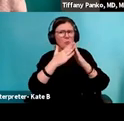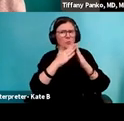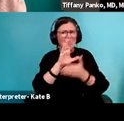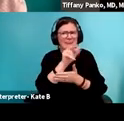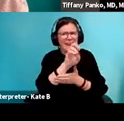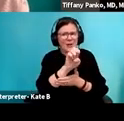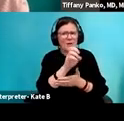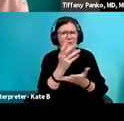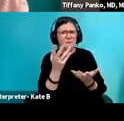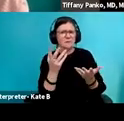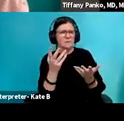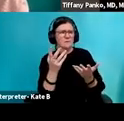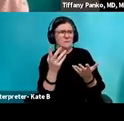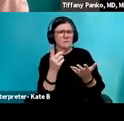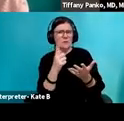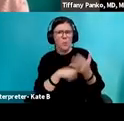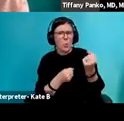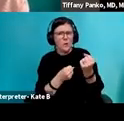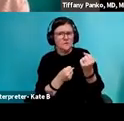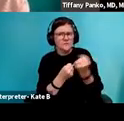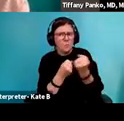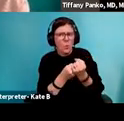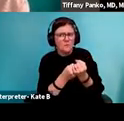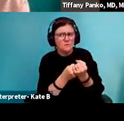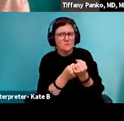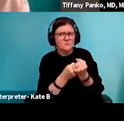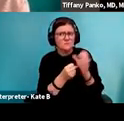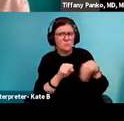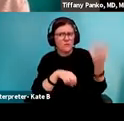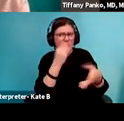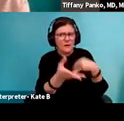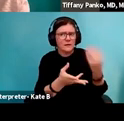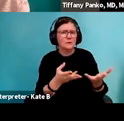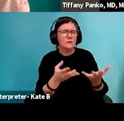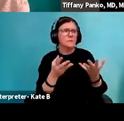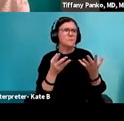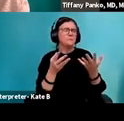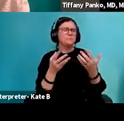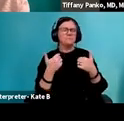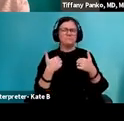What sort of supports are these individuals needing? I touched on this a little bit in